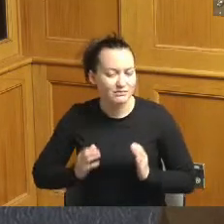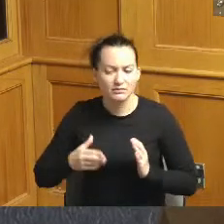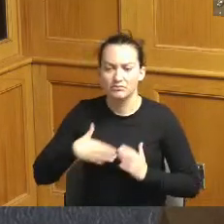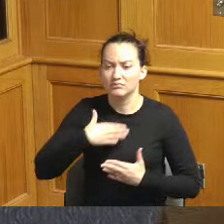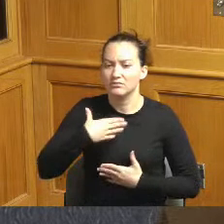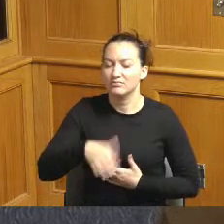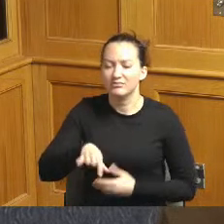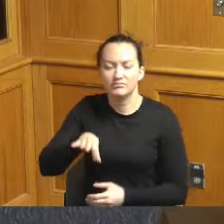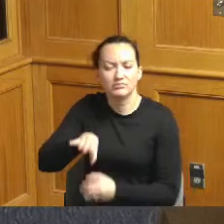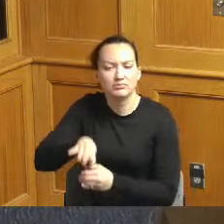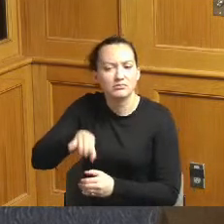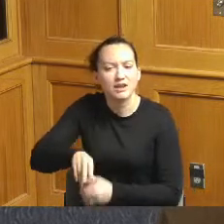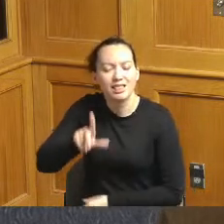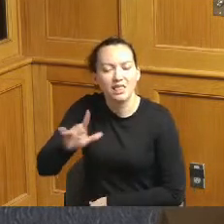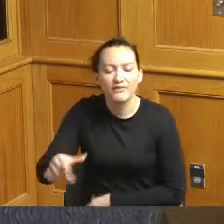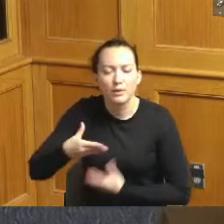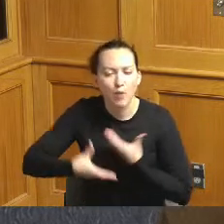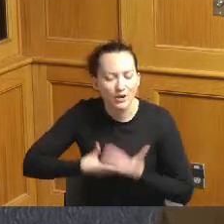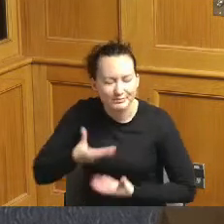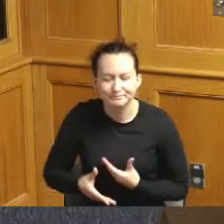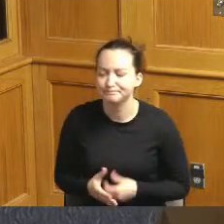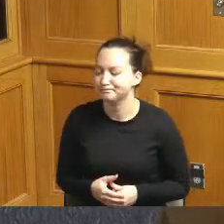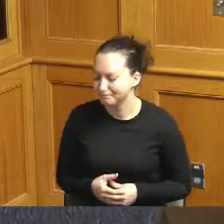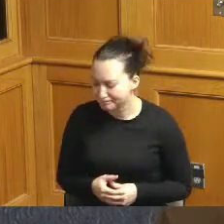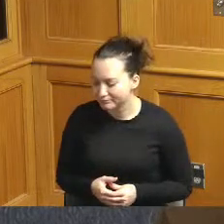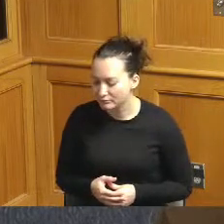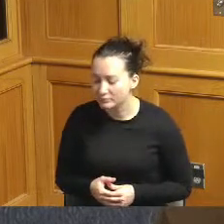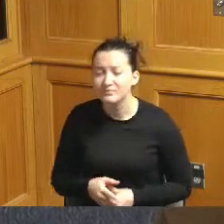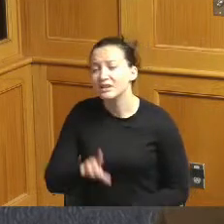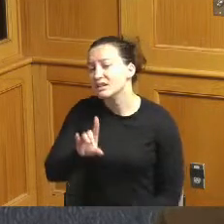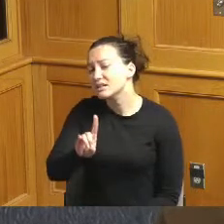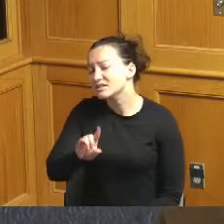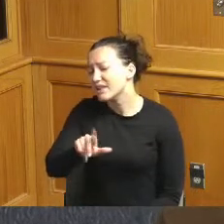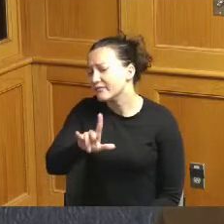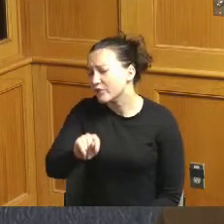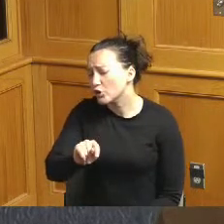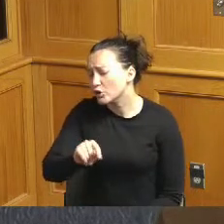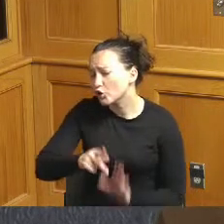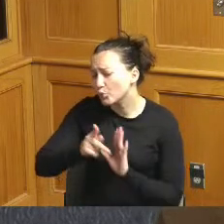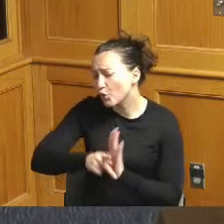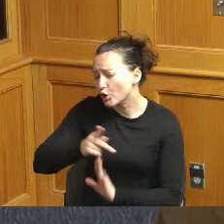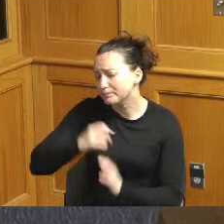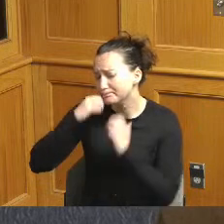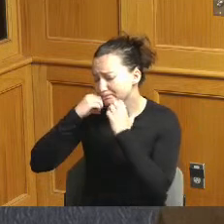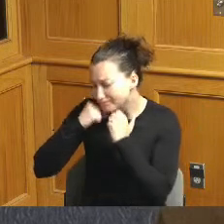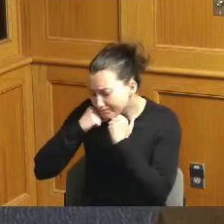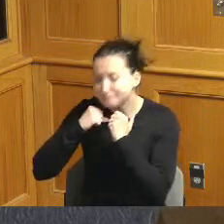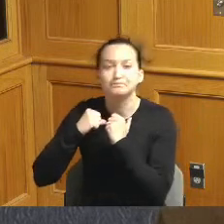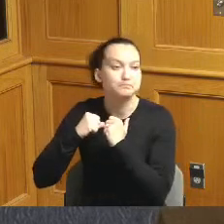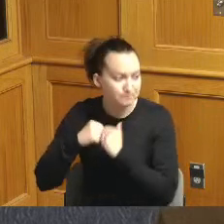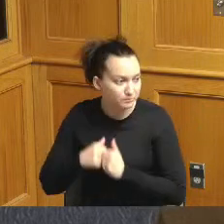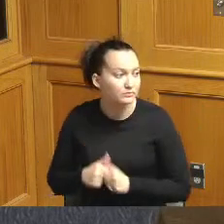of the levy processes the divert program is near and dear I think to all of us so I'm grateful that